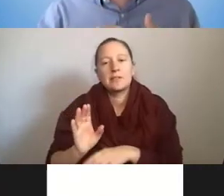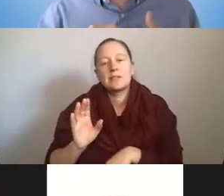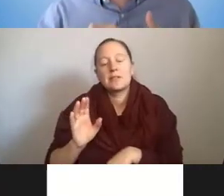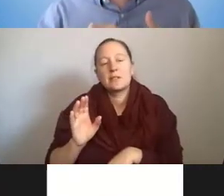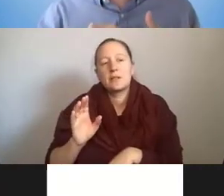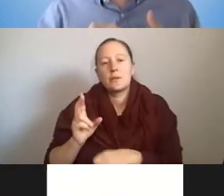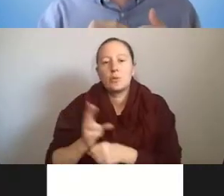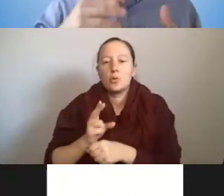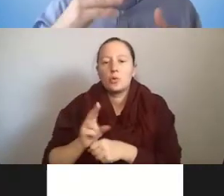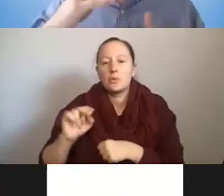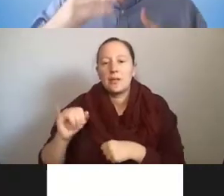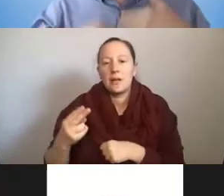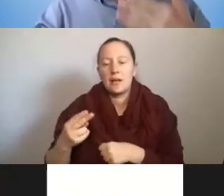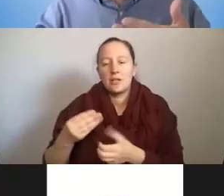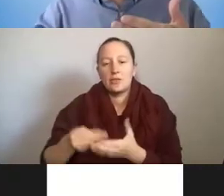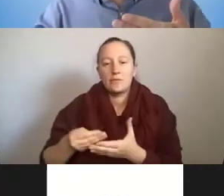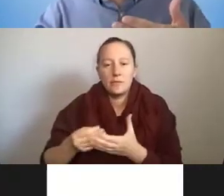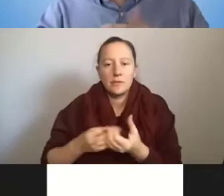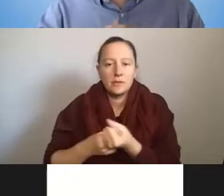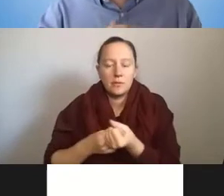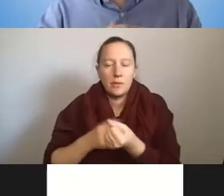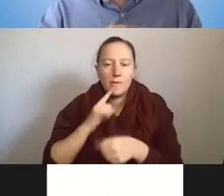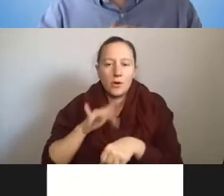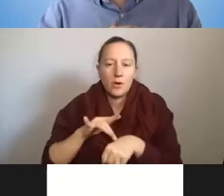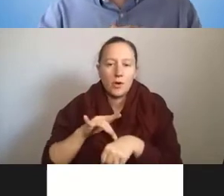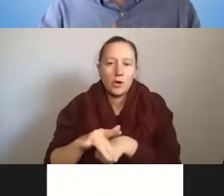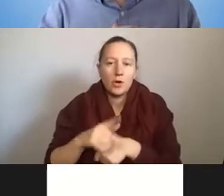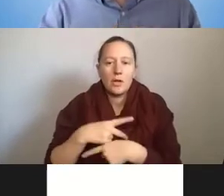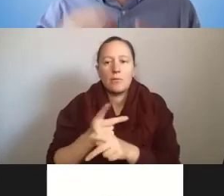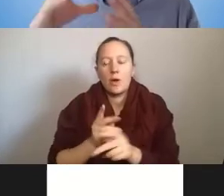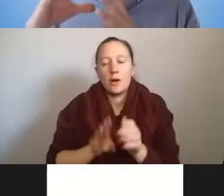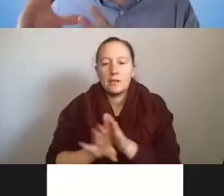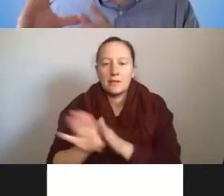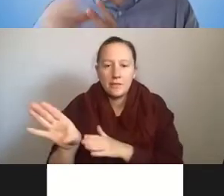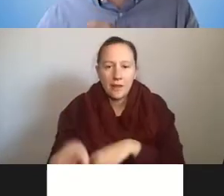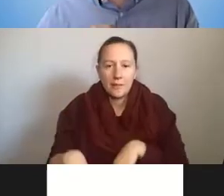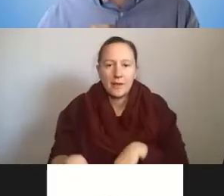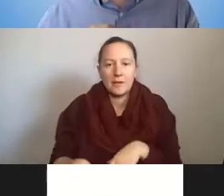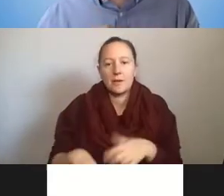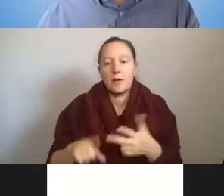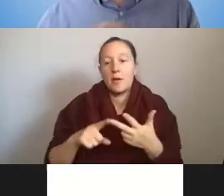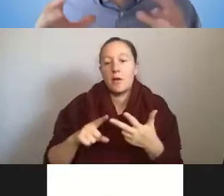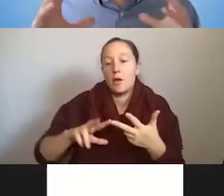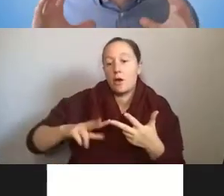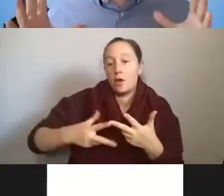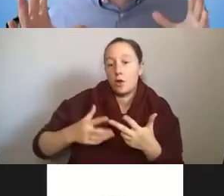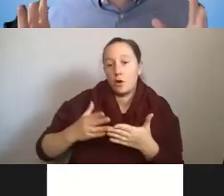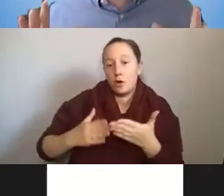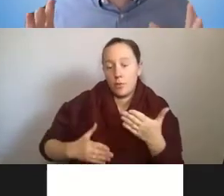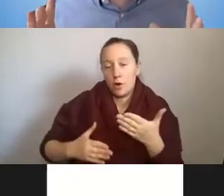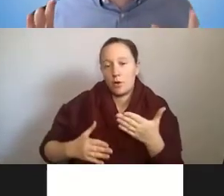and support to do early product development. And then the third piece, we have a whole team,